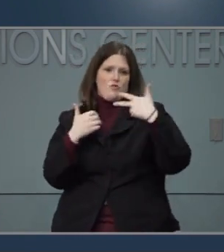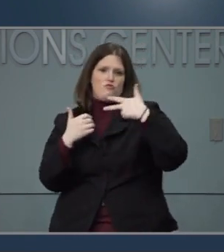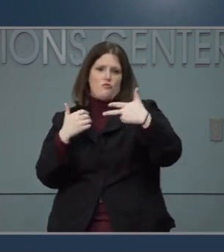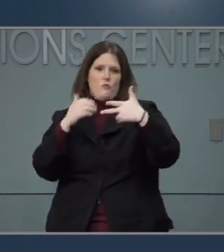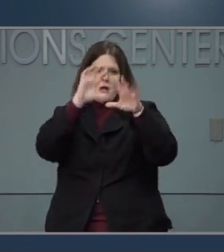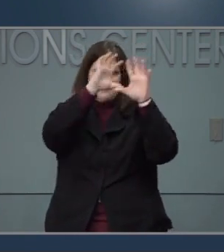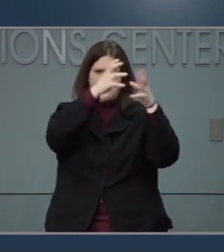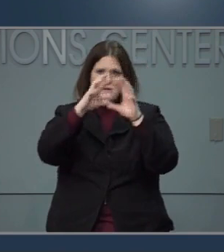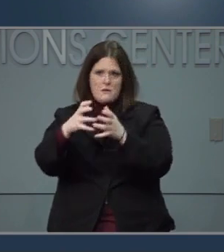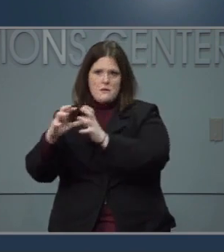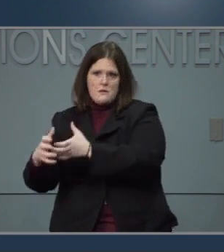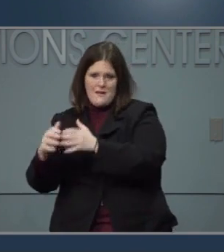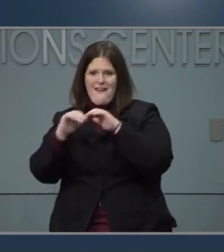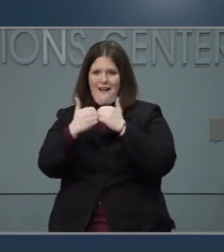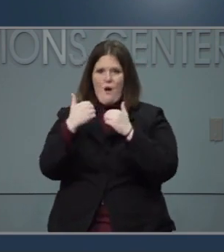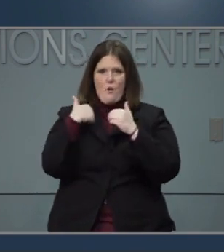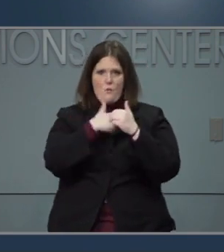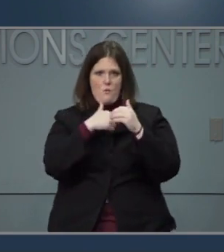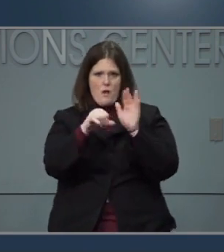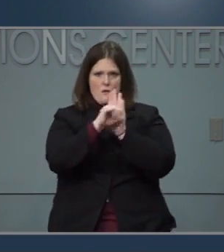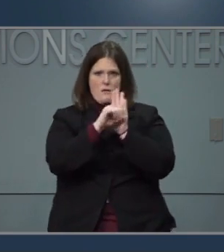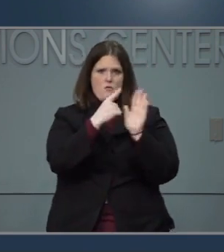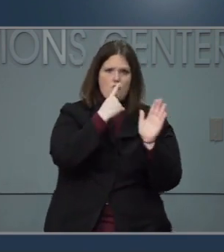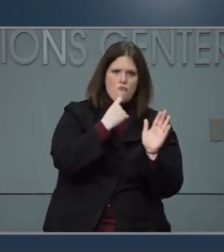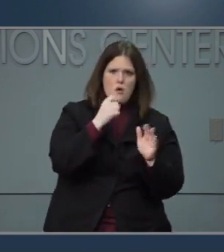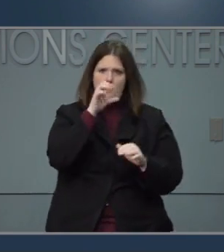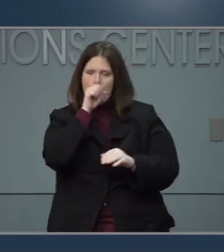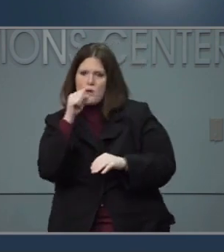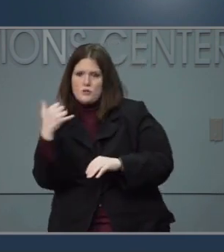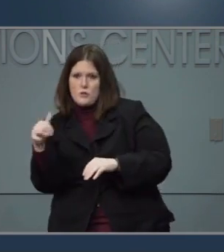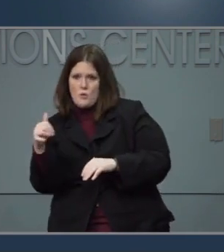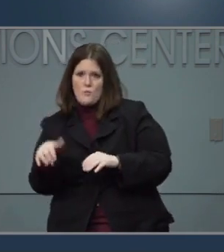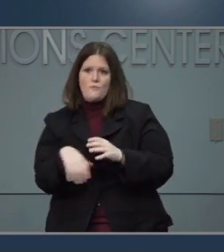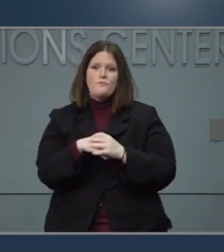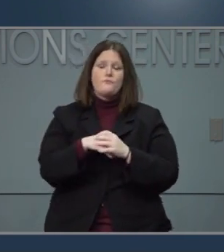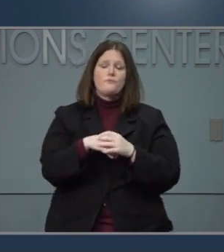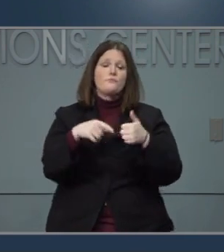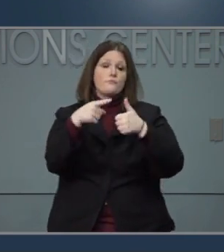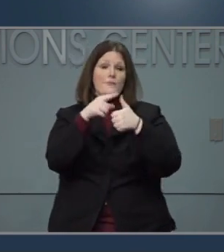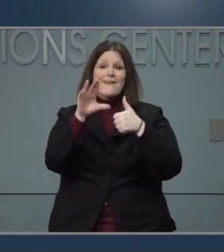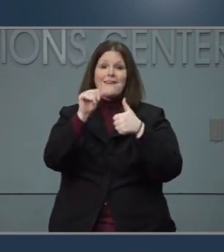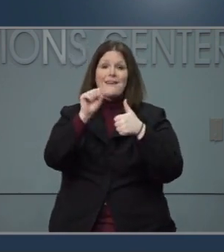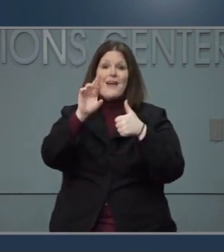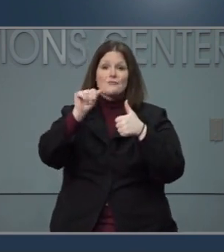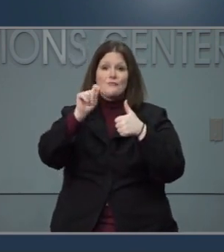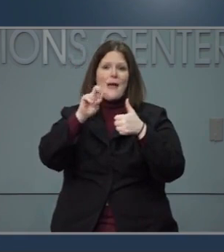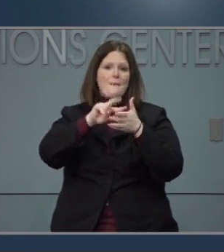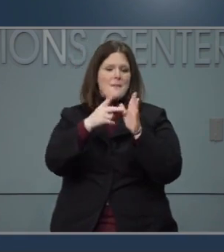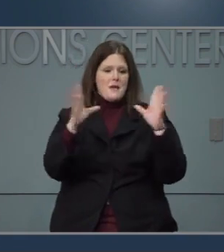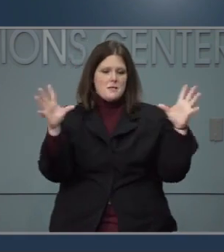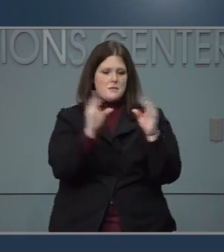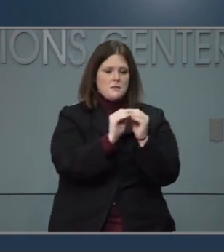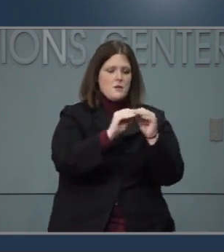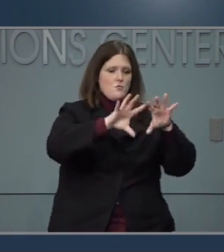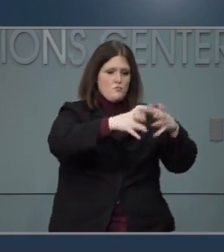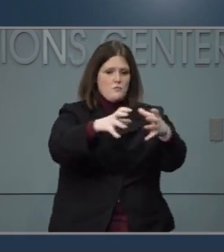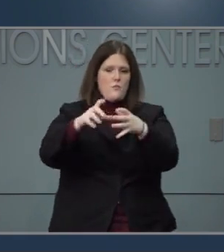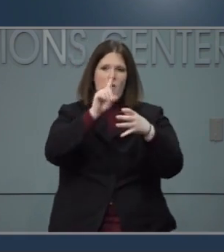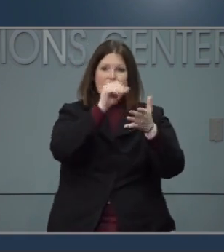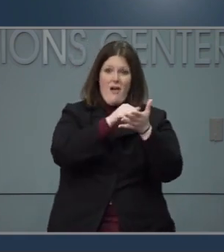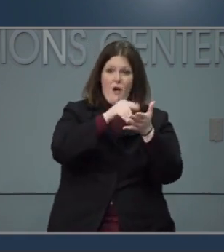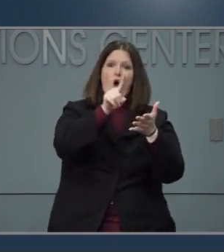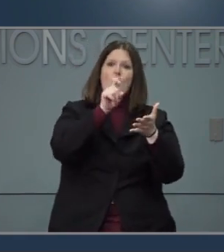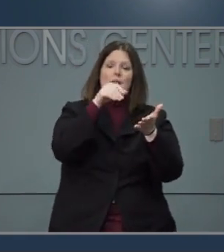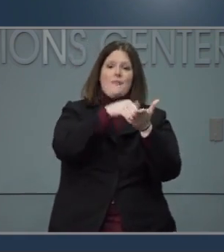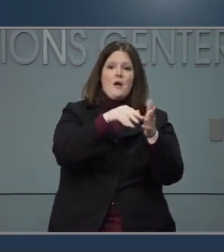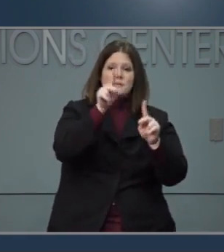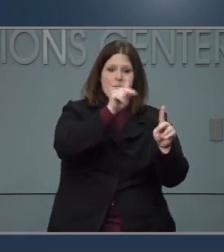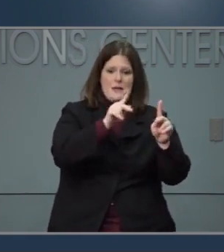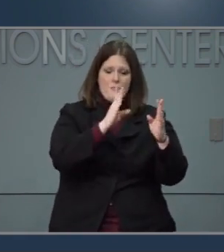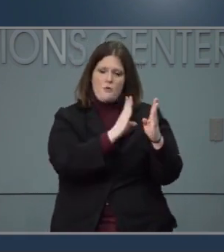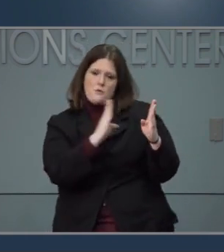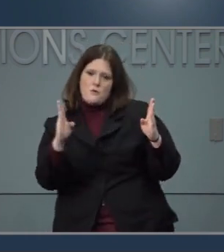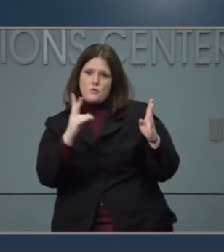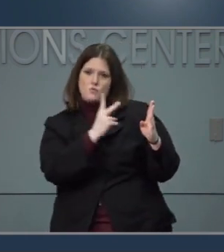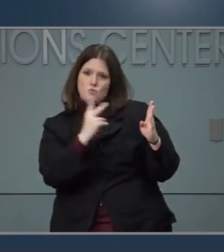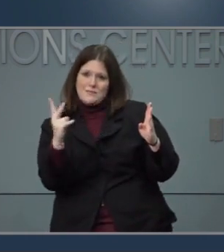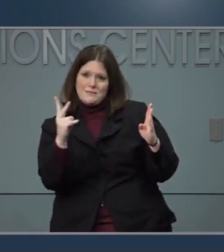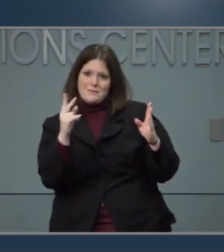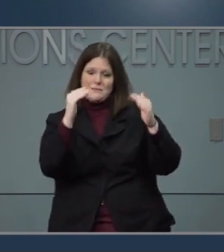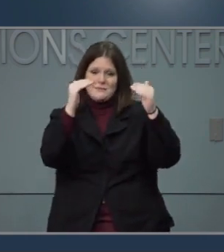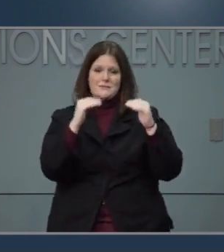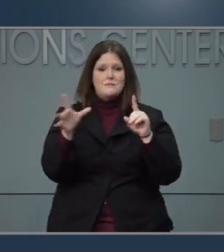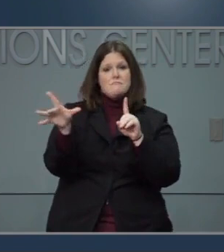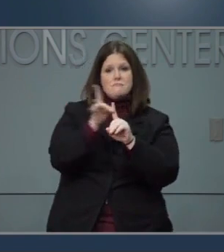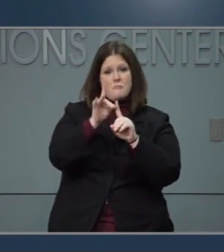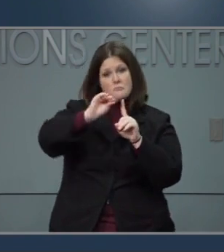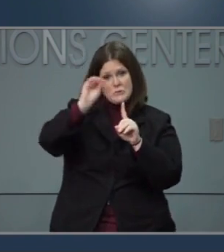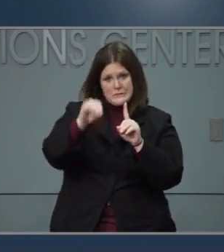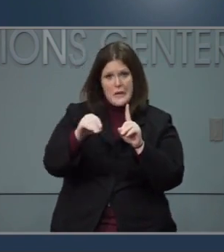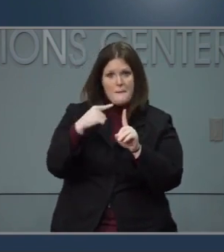AS A REMINDER, THE COVID-19 COUNTY ALERT SYSTEM USES A COMBINATION OF THREE METRICS TO CATEGORIZE COUNTIES, CASE RATE PER 100,000 PEOPLE OVER 14 DAYS, PERCENT OF TESTS THAT ARE